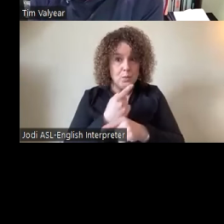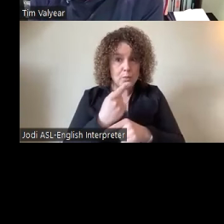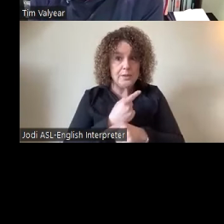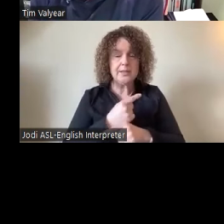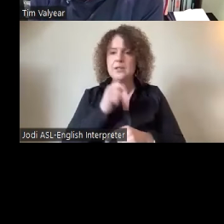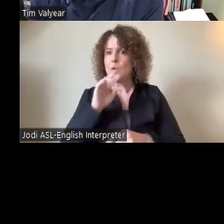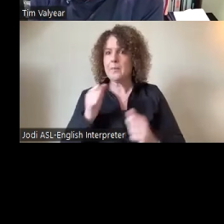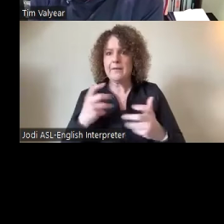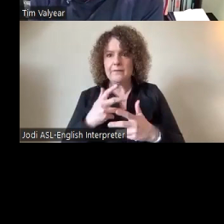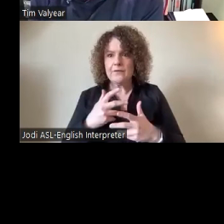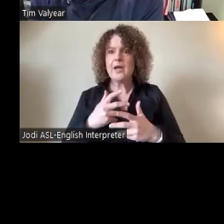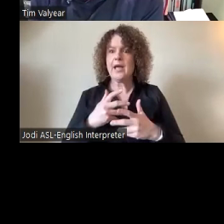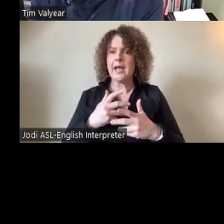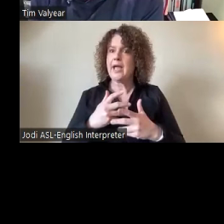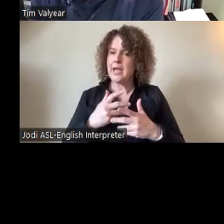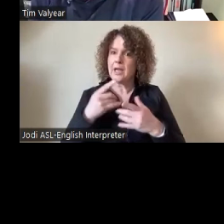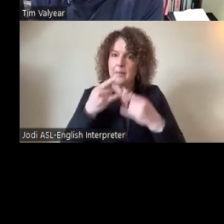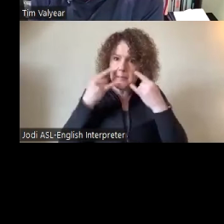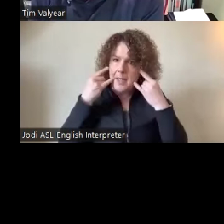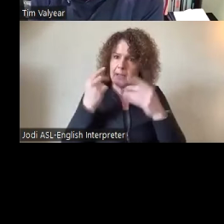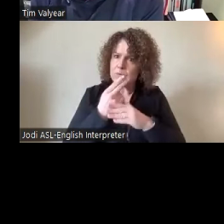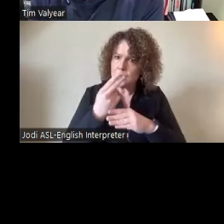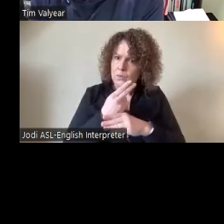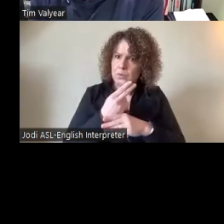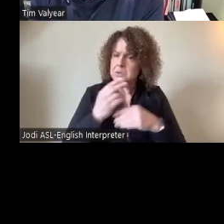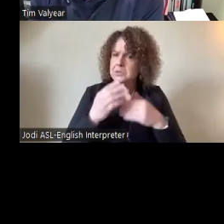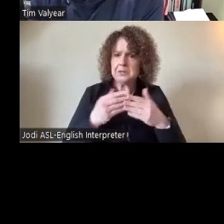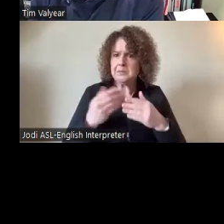John. So the KN-95, we talked about. Making sure the